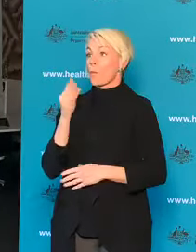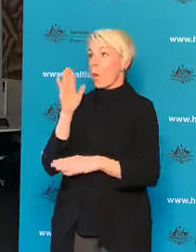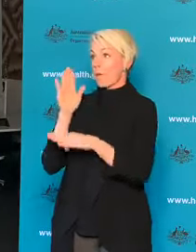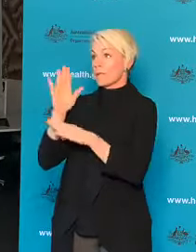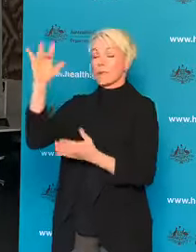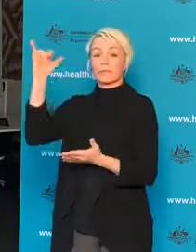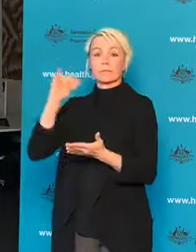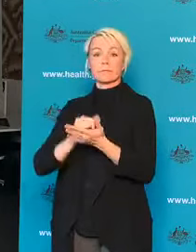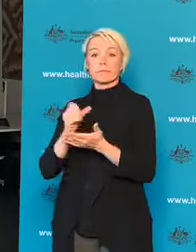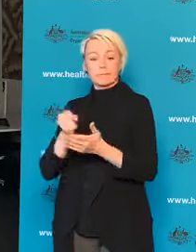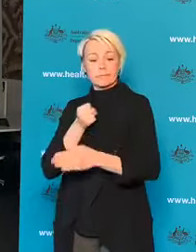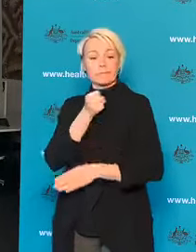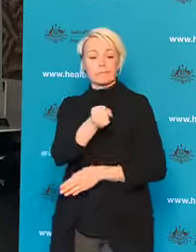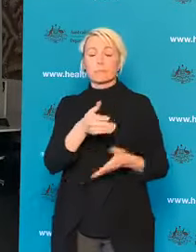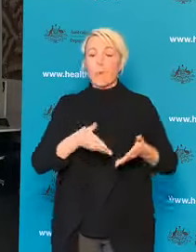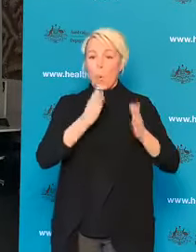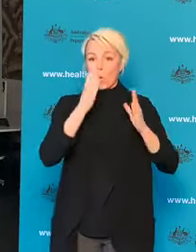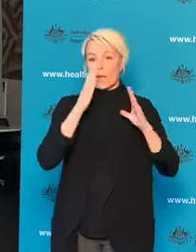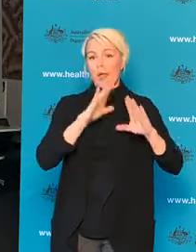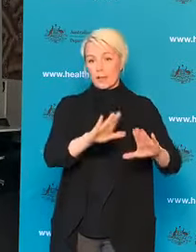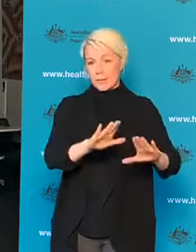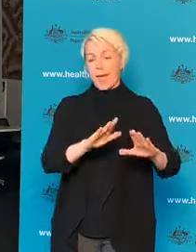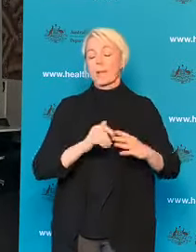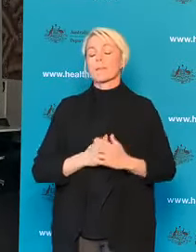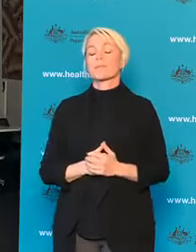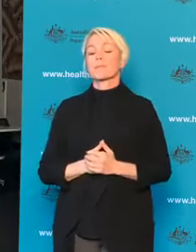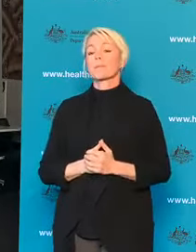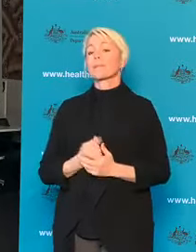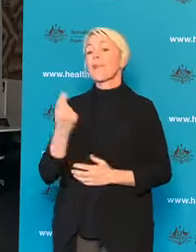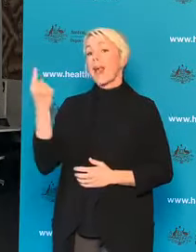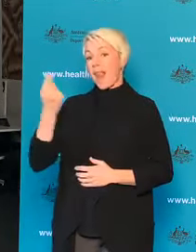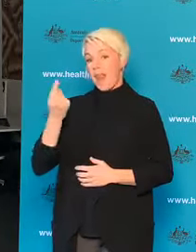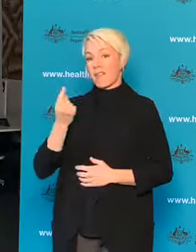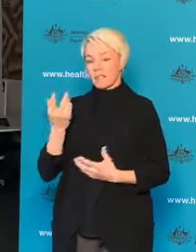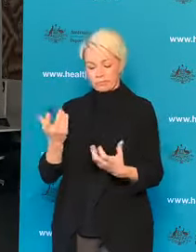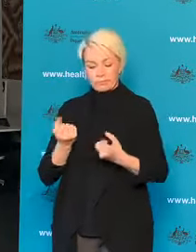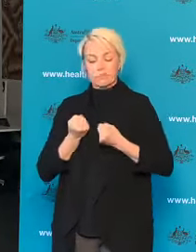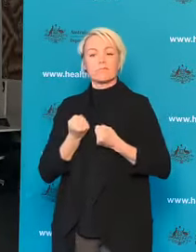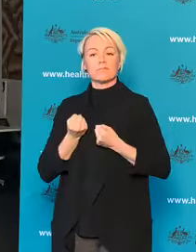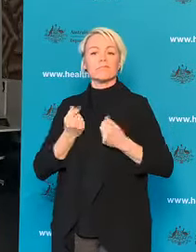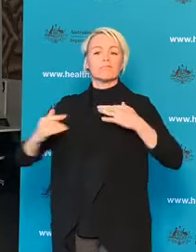the person is in a quarantine hotel the other 11 are locally acquired. One